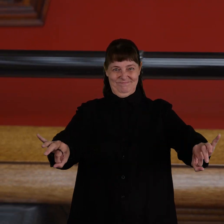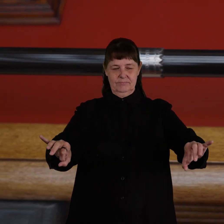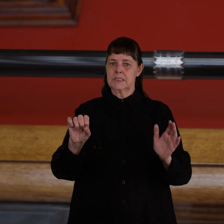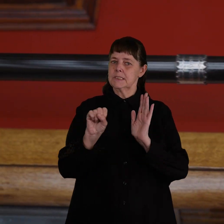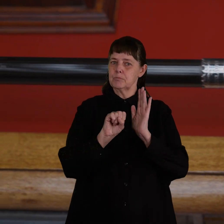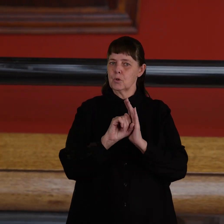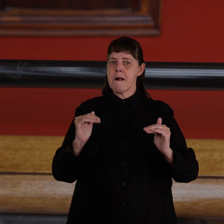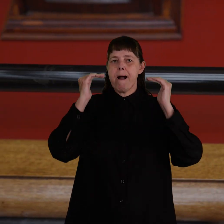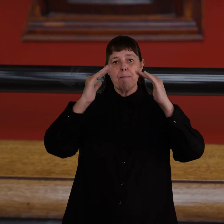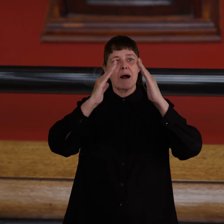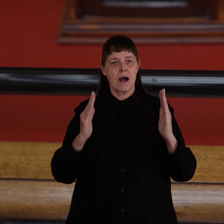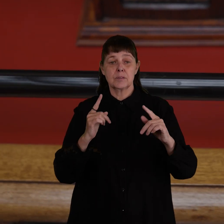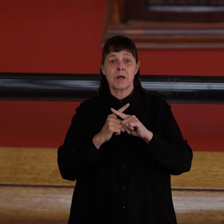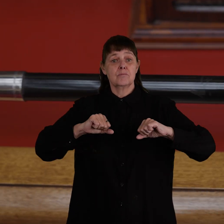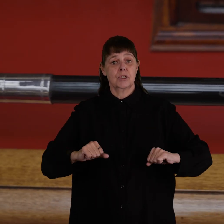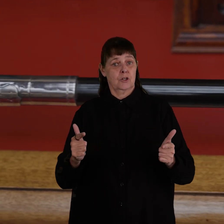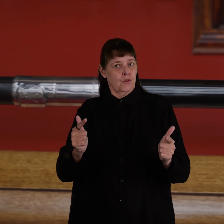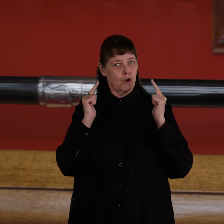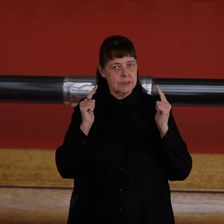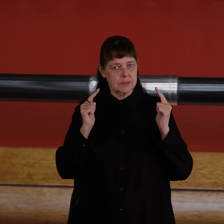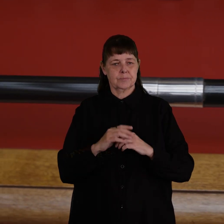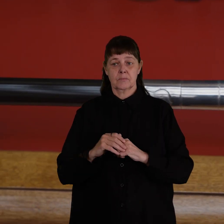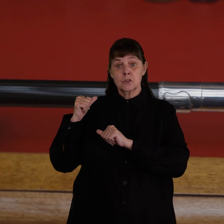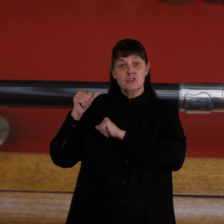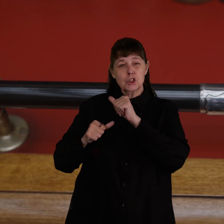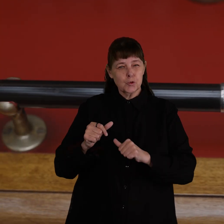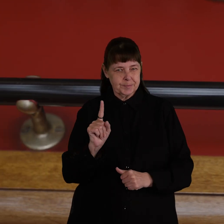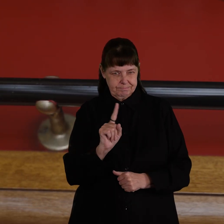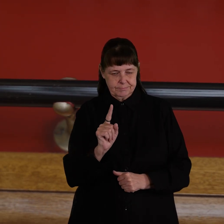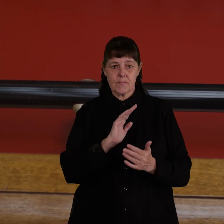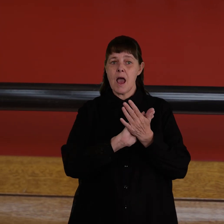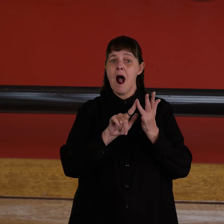upper house and authority of the president. But traditionally in the House of Lords,